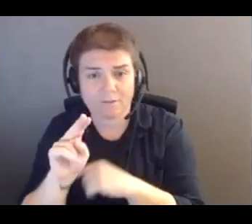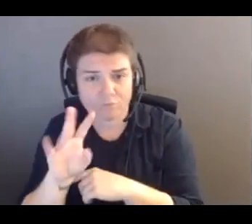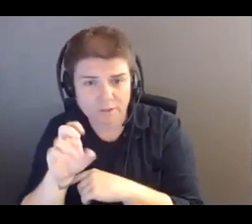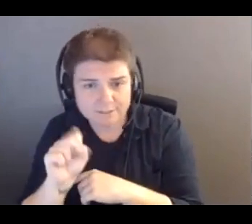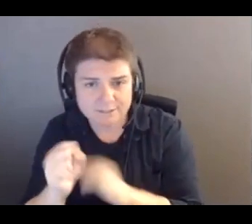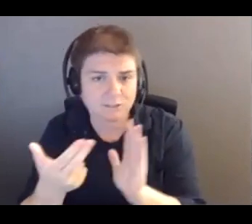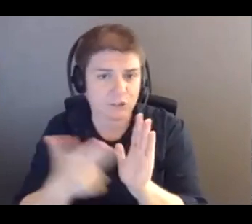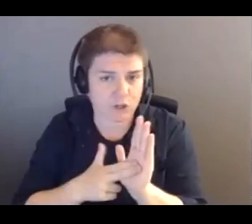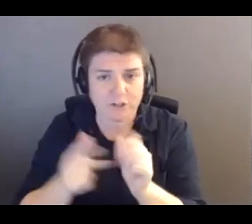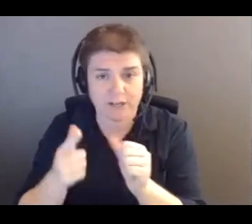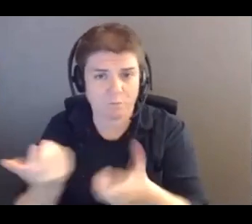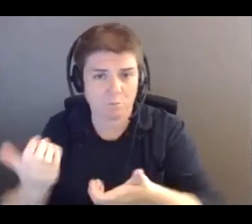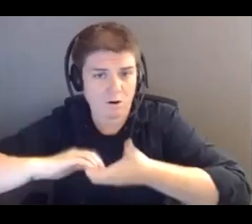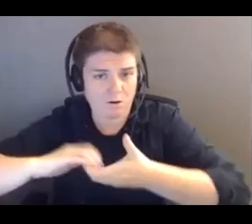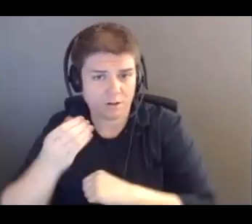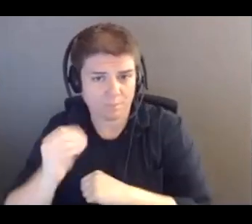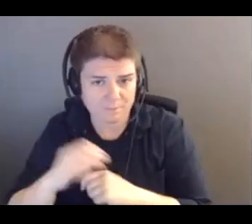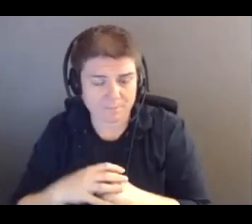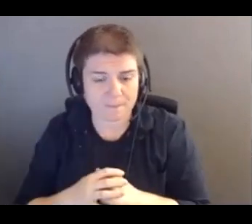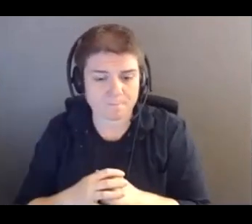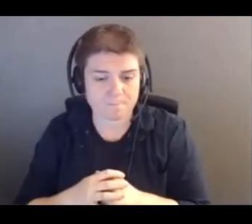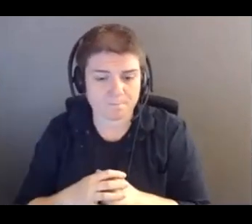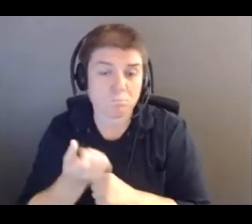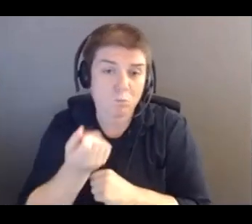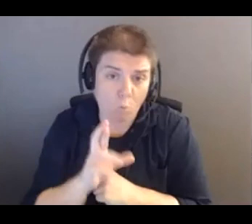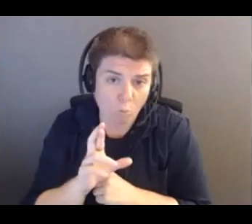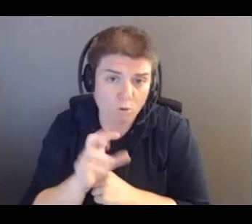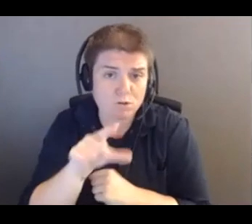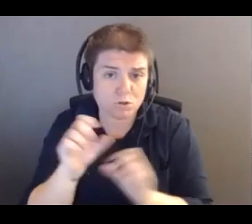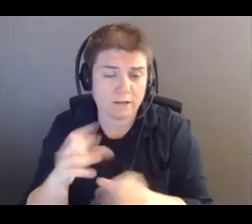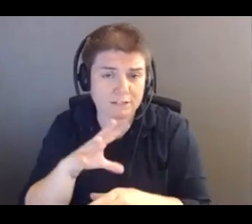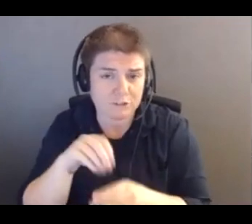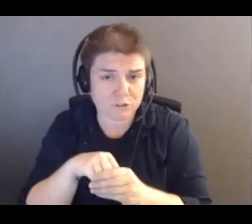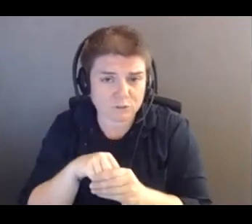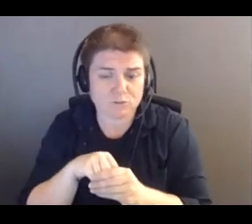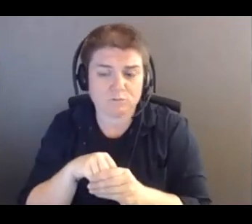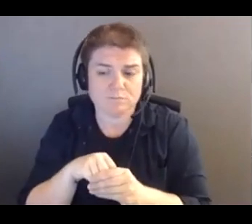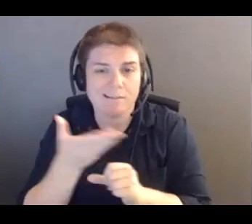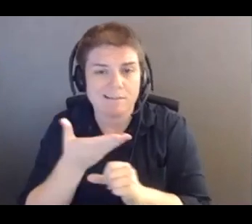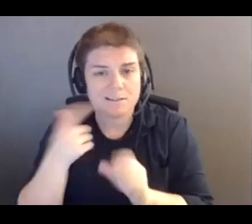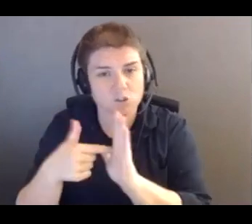working with. Or you might include things that demonstrate the partnerships or relationships